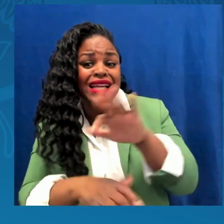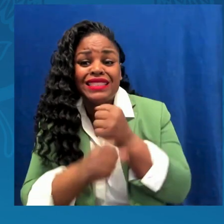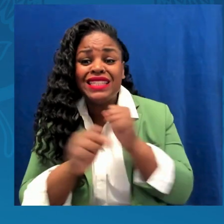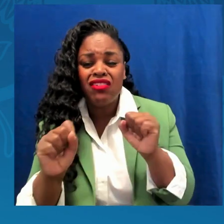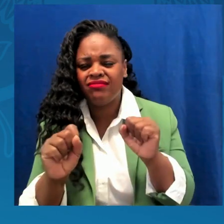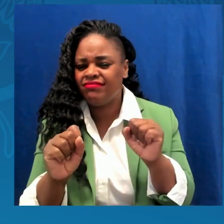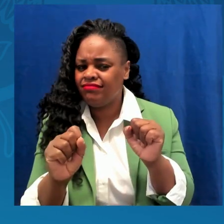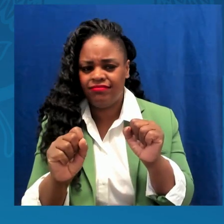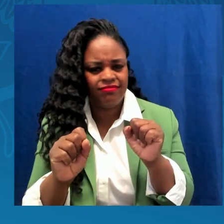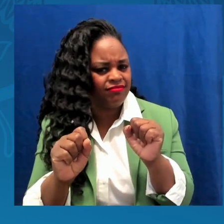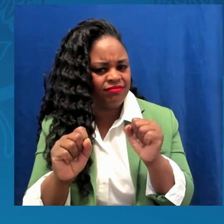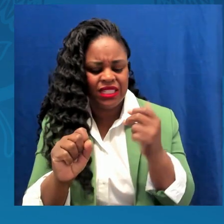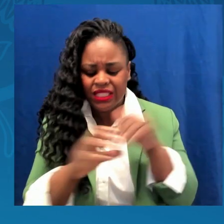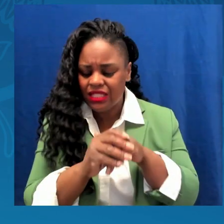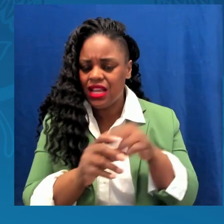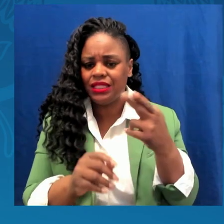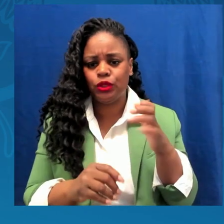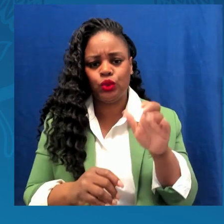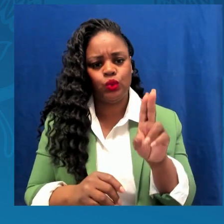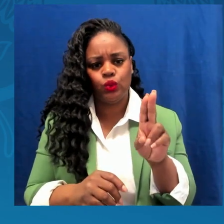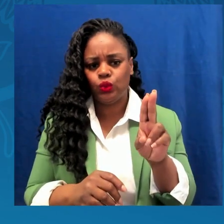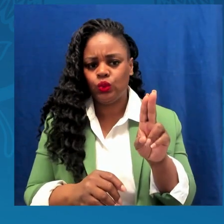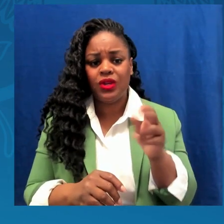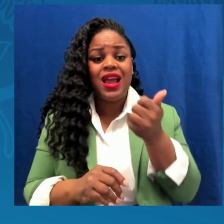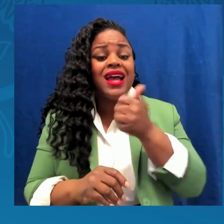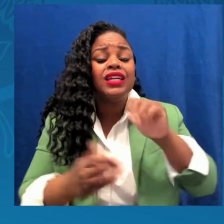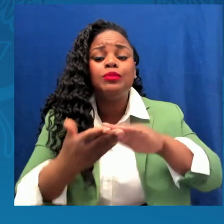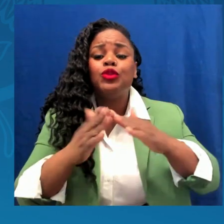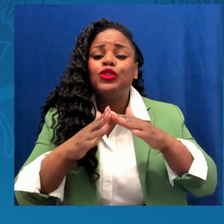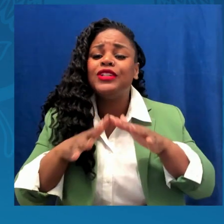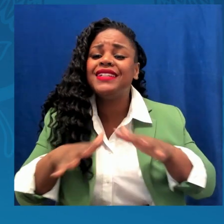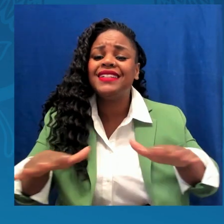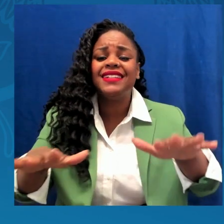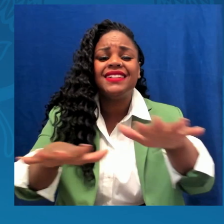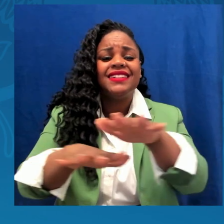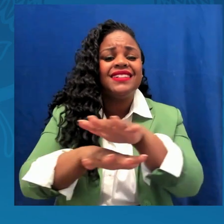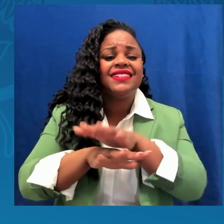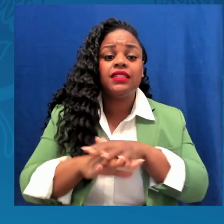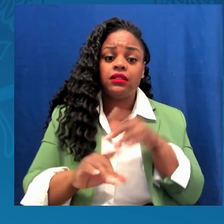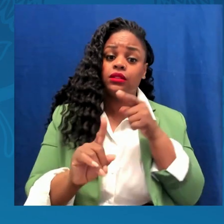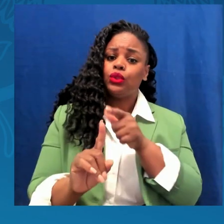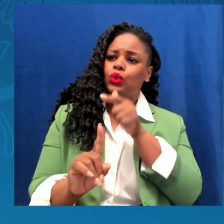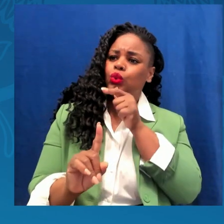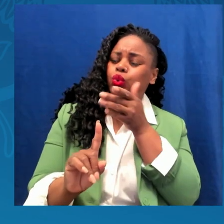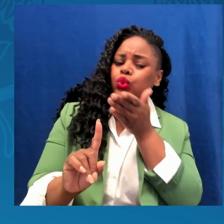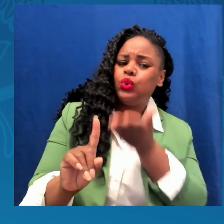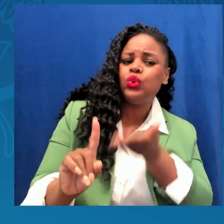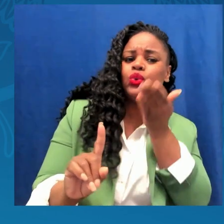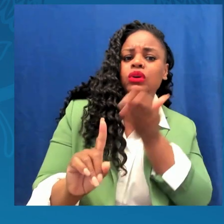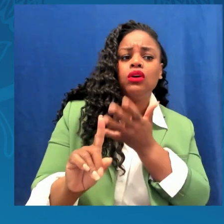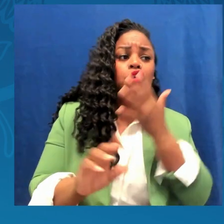or in any of communities simply because of who they are, what they look like or what they believe in.